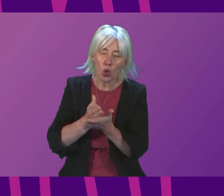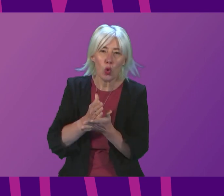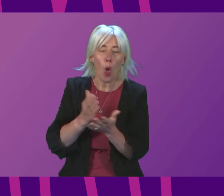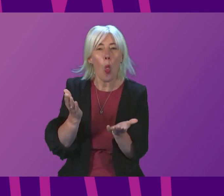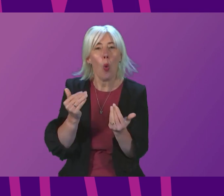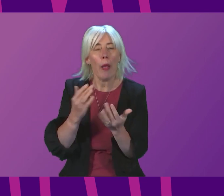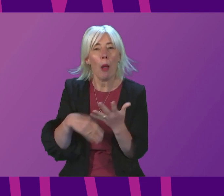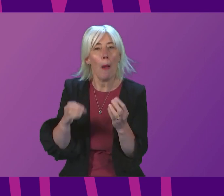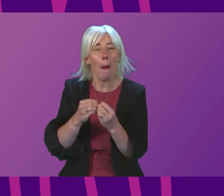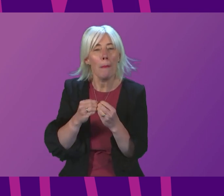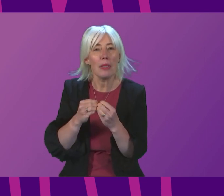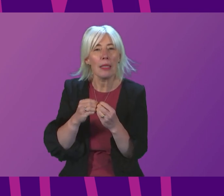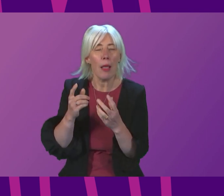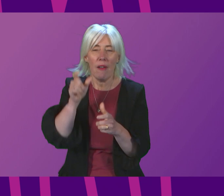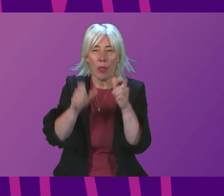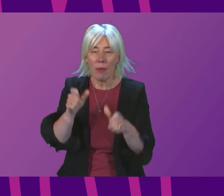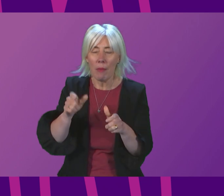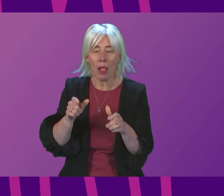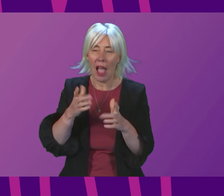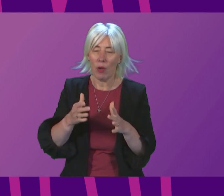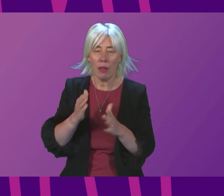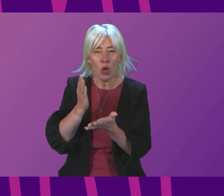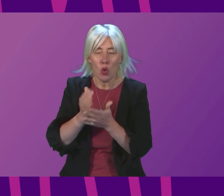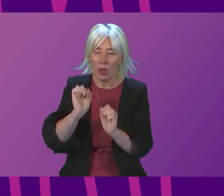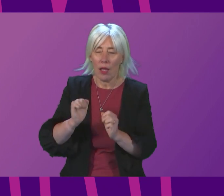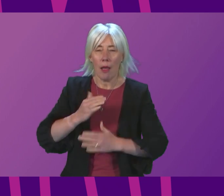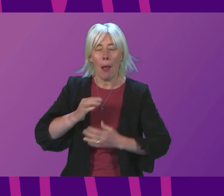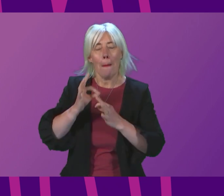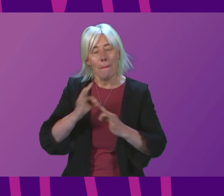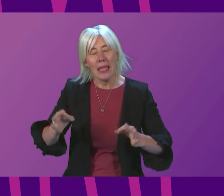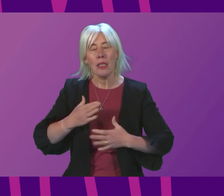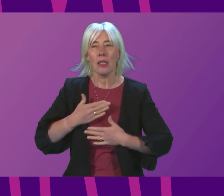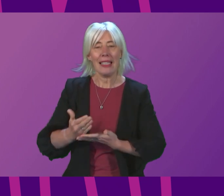displaced people from Ukraine to find peace and safety in Scotland after the stress and trauma of escaping from an illegal war?